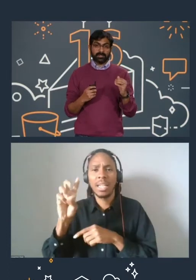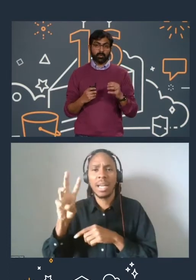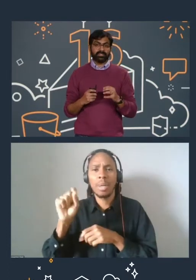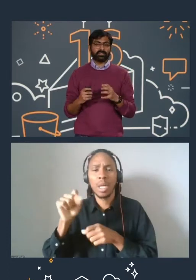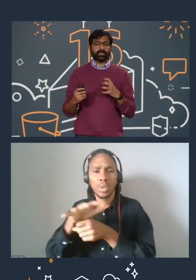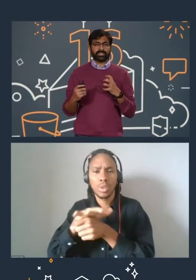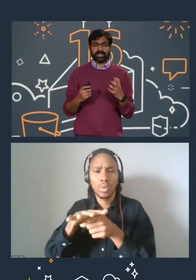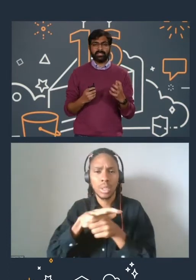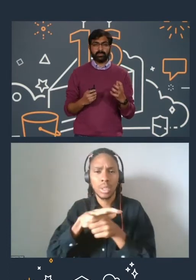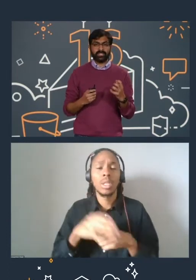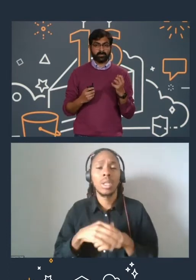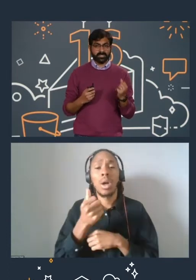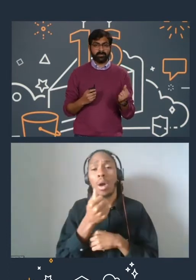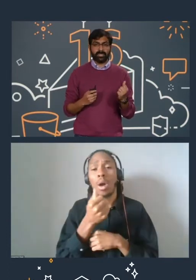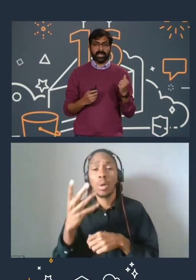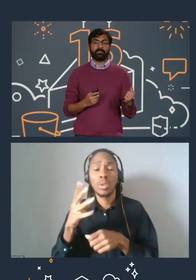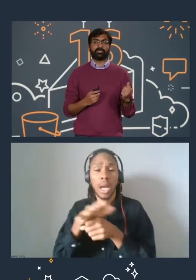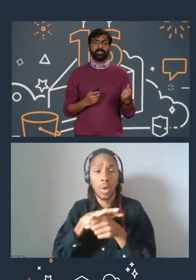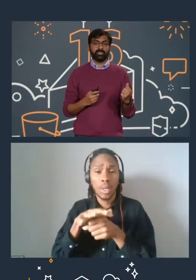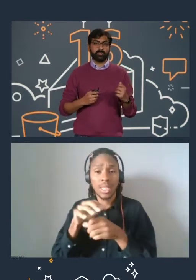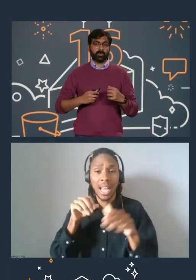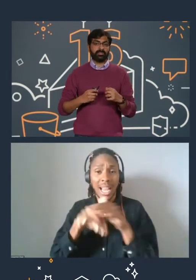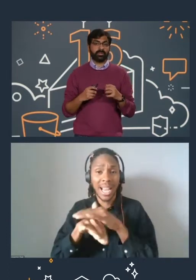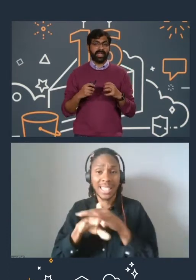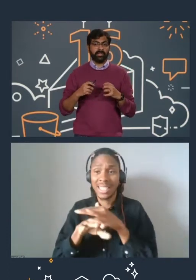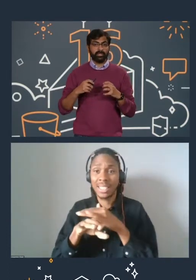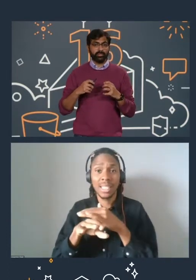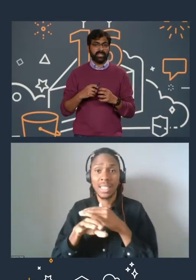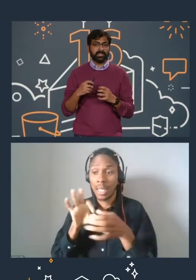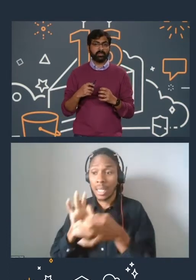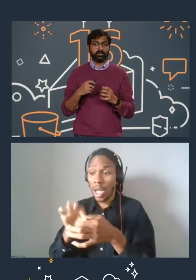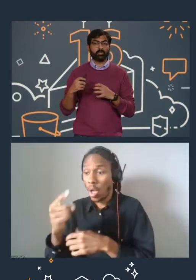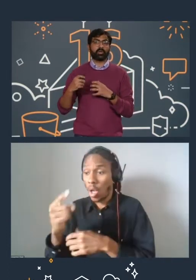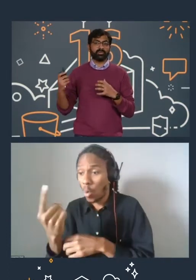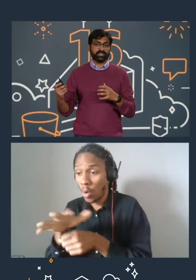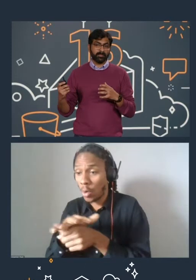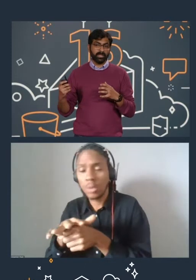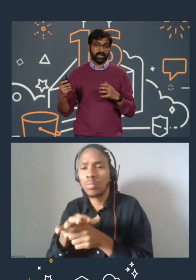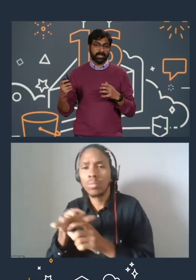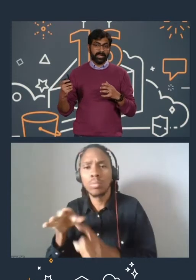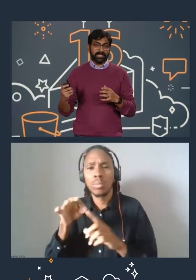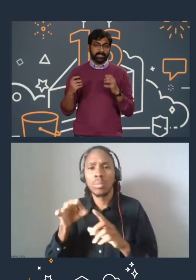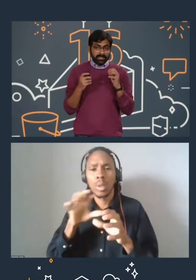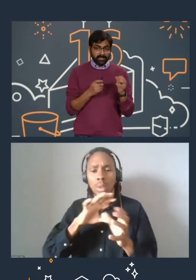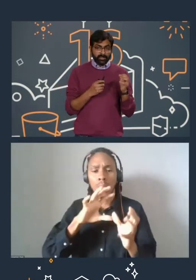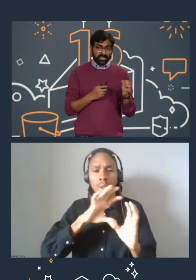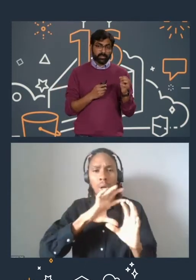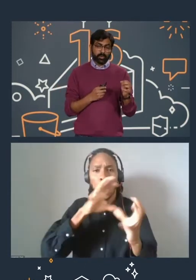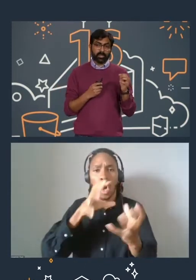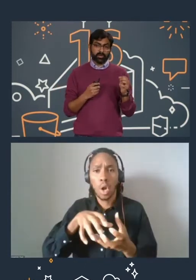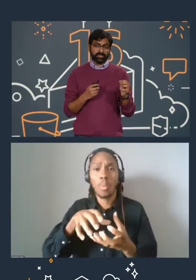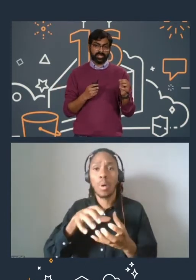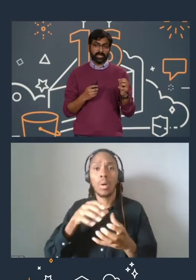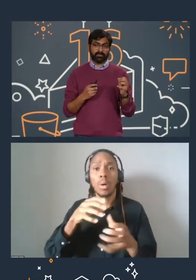is not tied to a specific AWS region, but rather a unique global host name. And this unique global host name